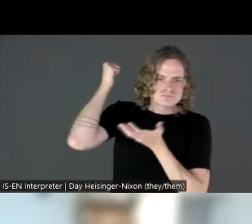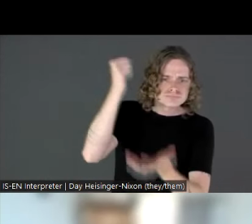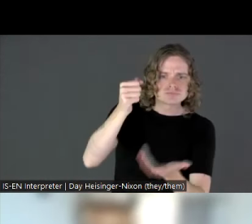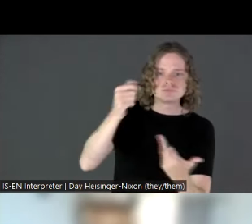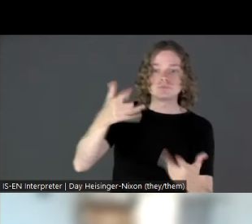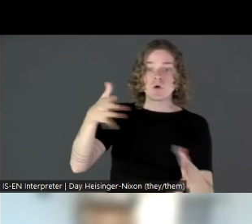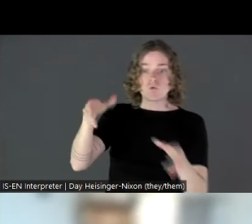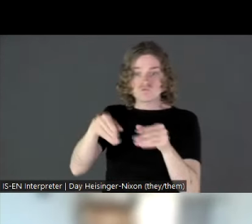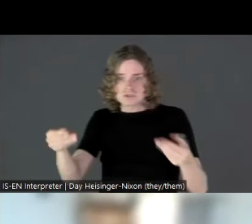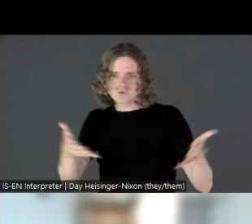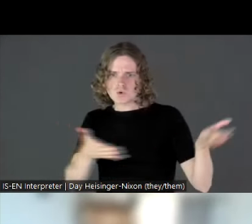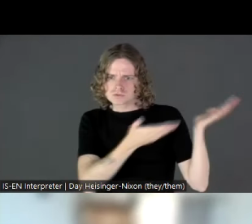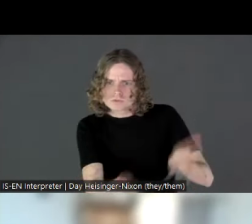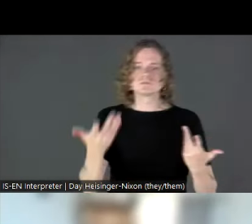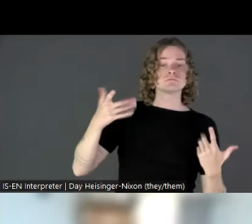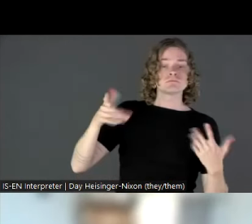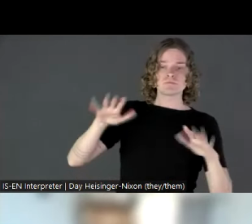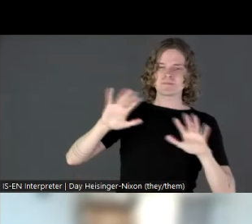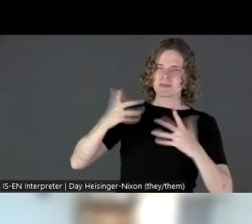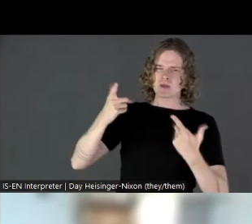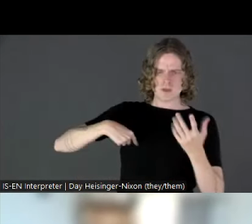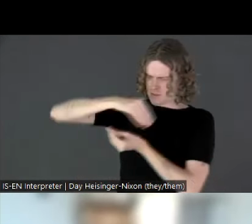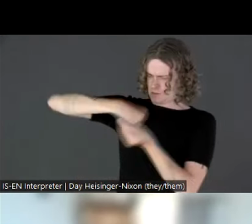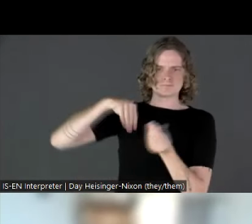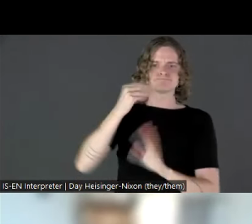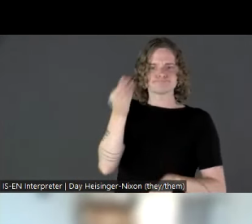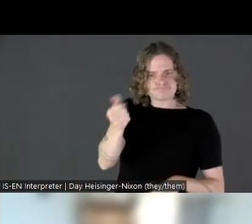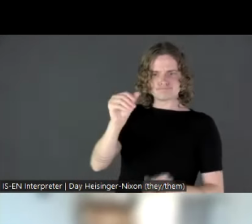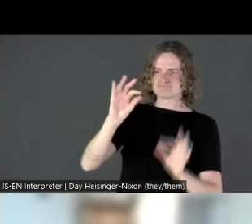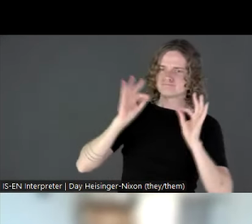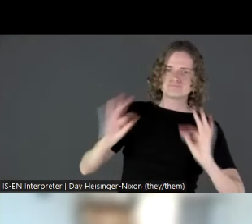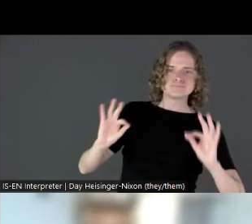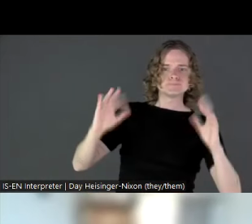communicate with donors in a way to raise funds that are needed to ensure disability inclusive.